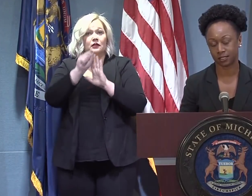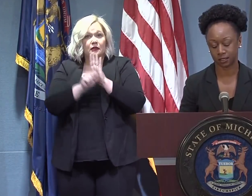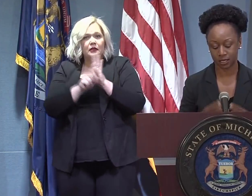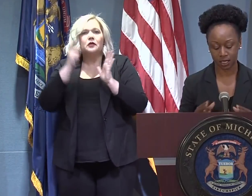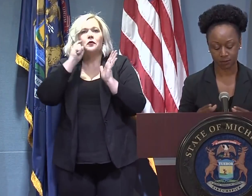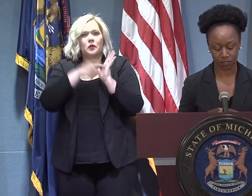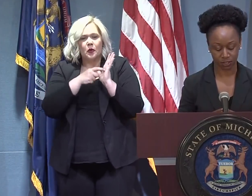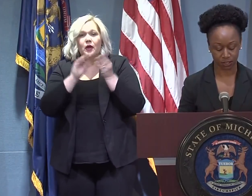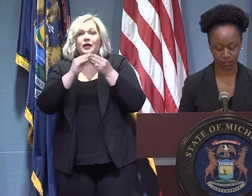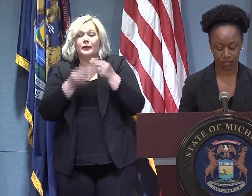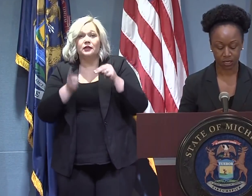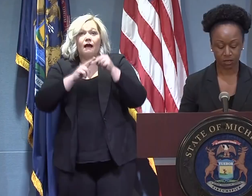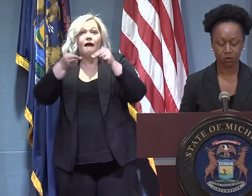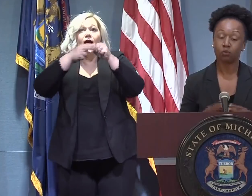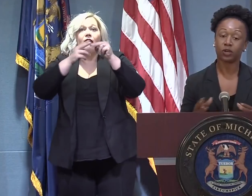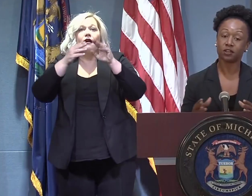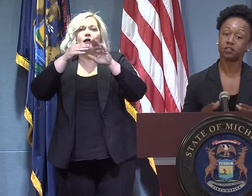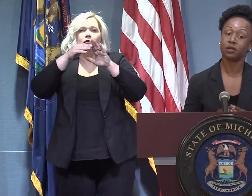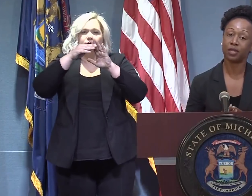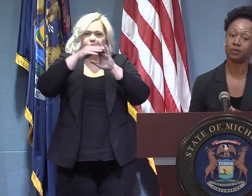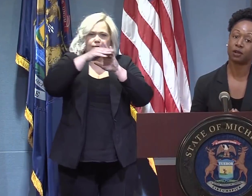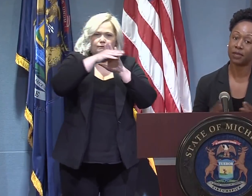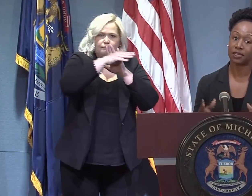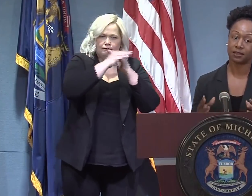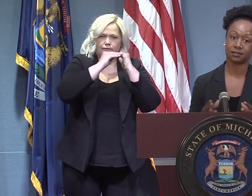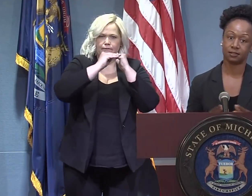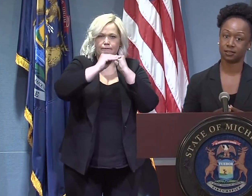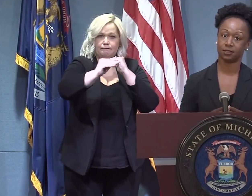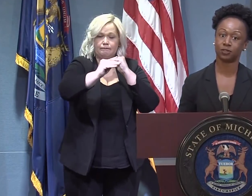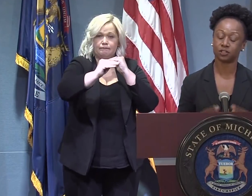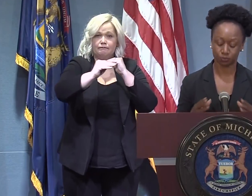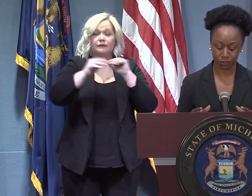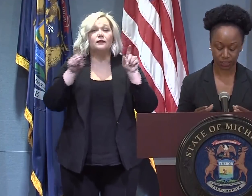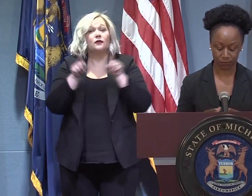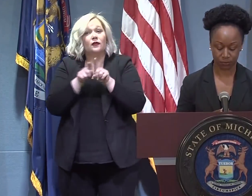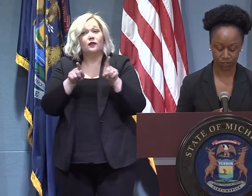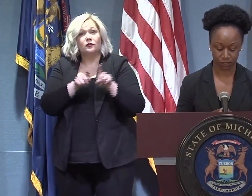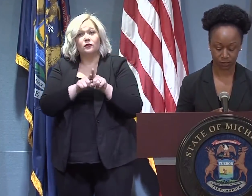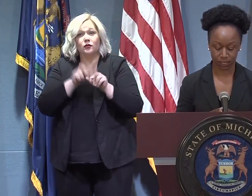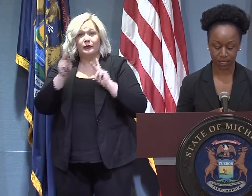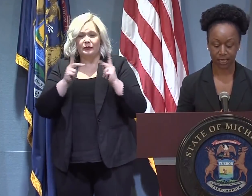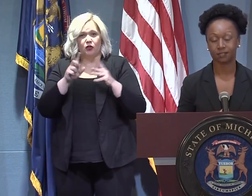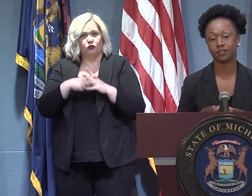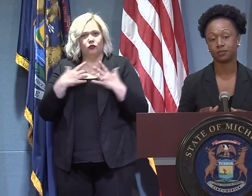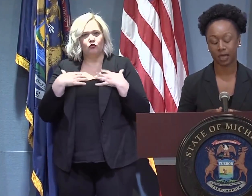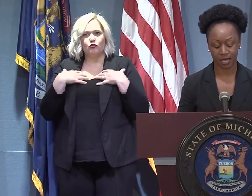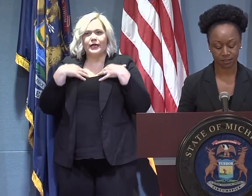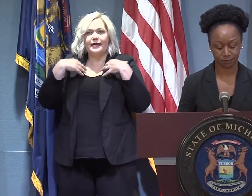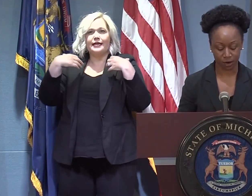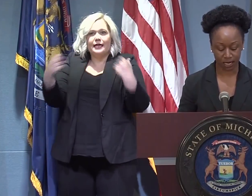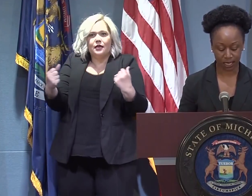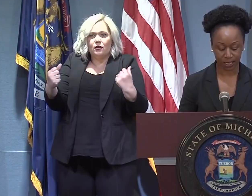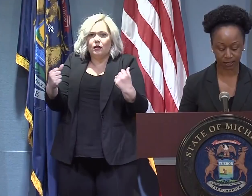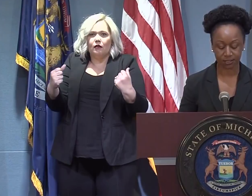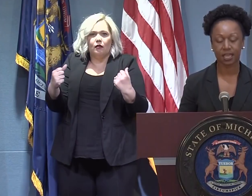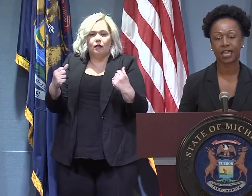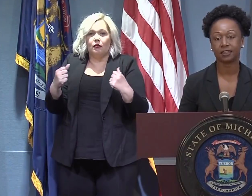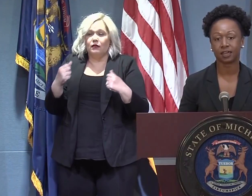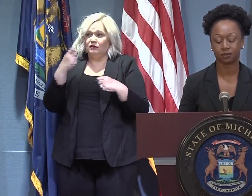STATEWIDE WE ARE CONTINUING TO SEE AN OVER ALL PLATEAU IN THE CASES OF COVID 19 IN MICHIGAN. WE ALSO KNOW PEOPLE ARE BEATING THIS DISEASE, WHICH IS REALLY IMPORTANT.